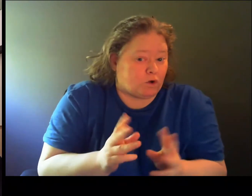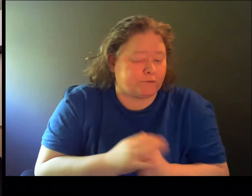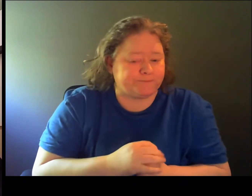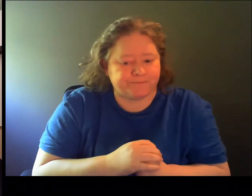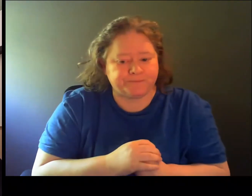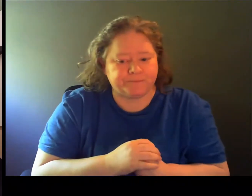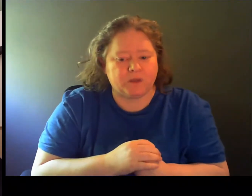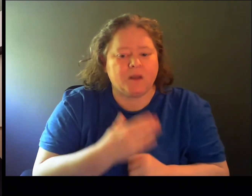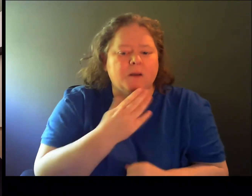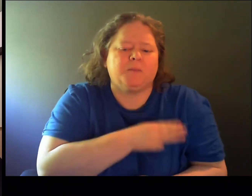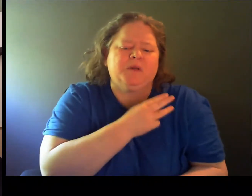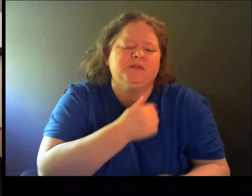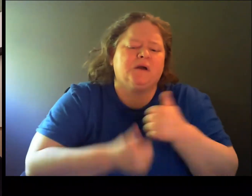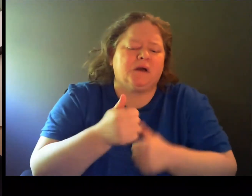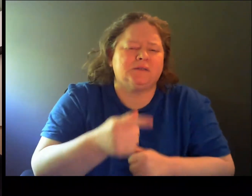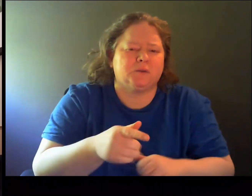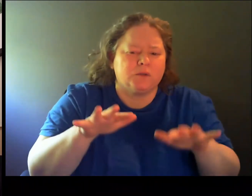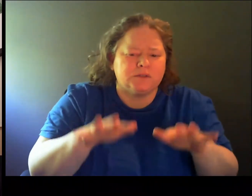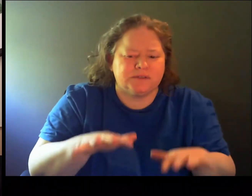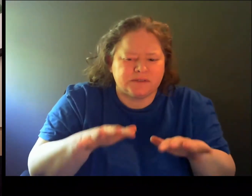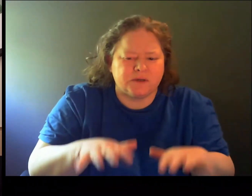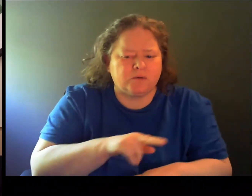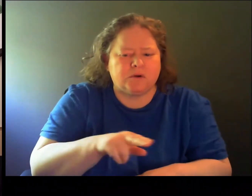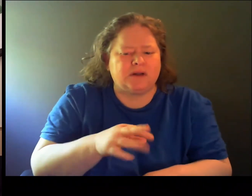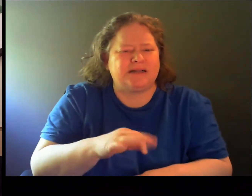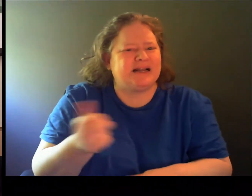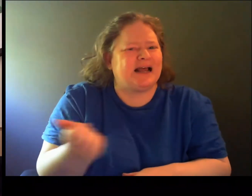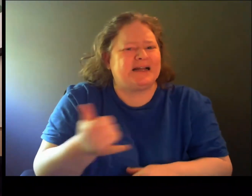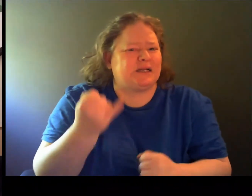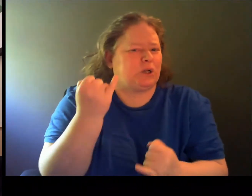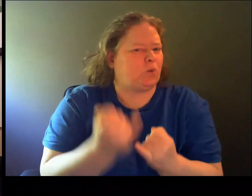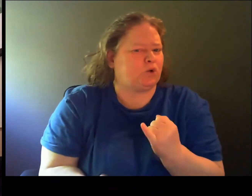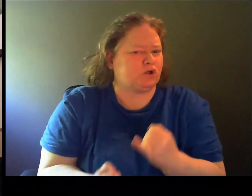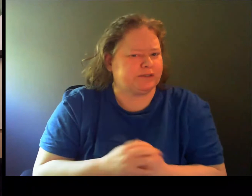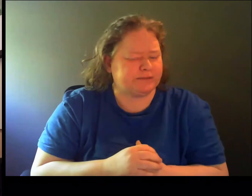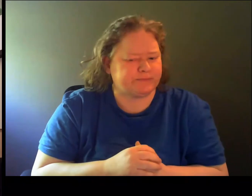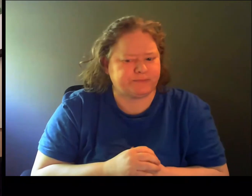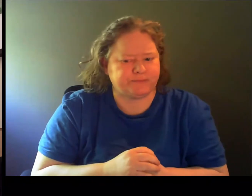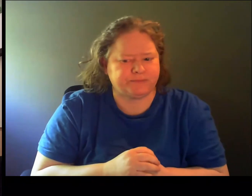Please God it will settle down, and won't get any worse.